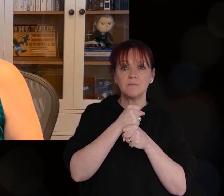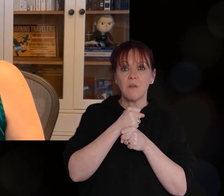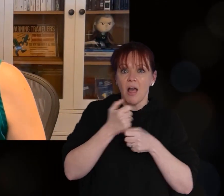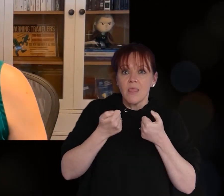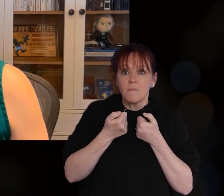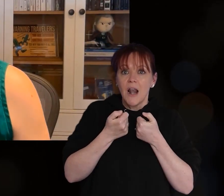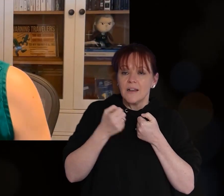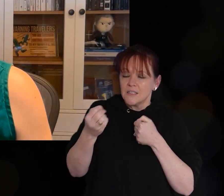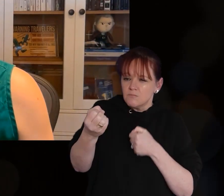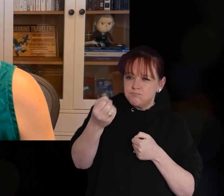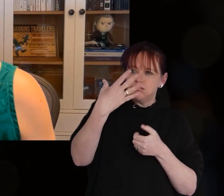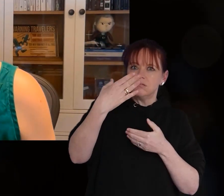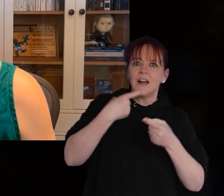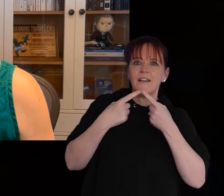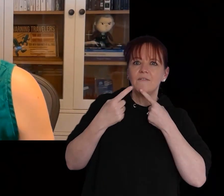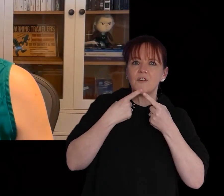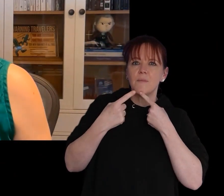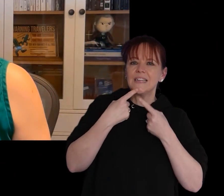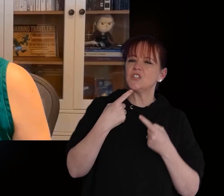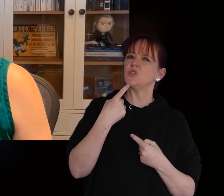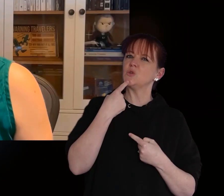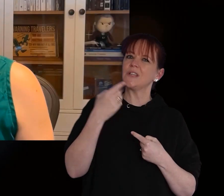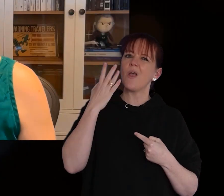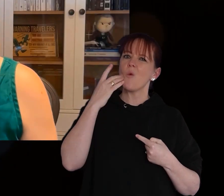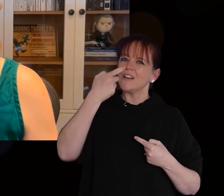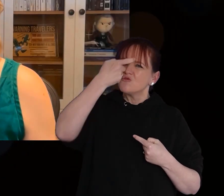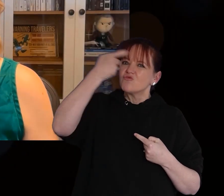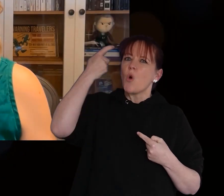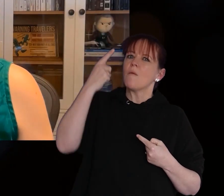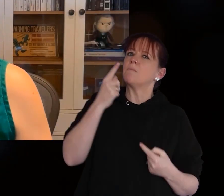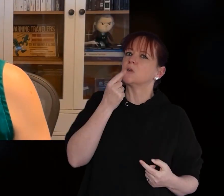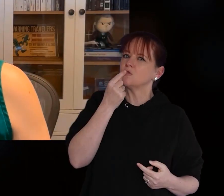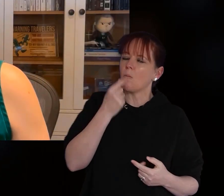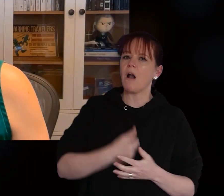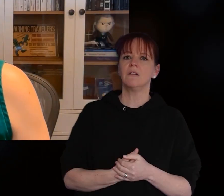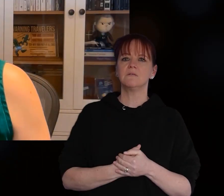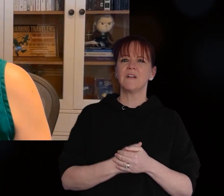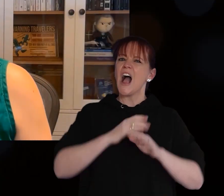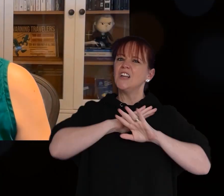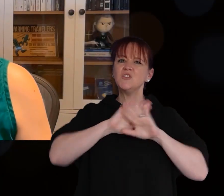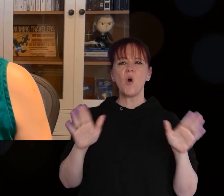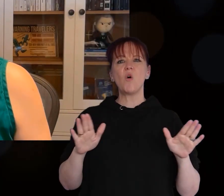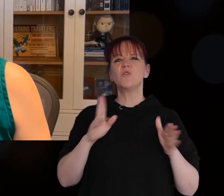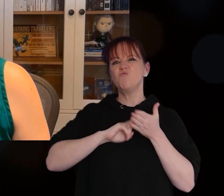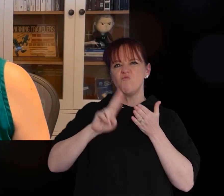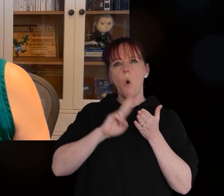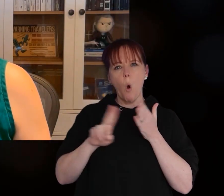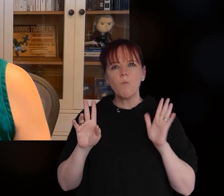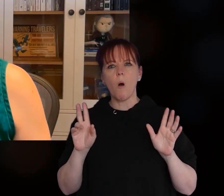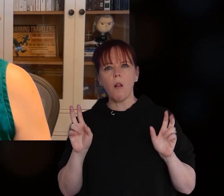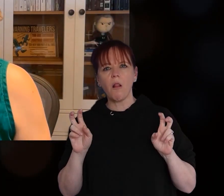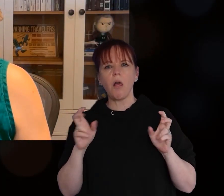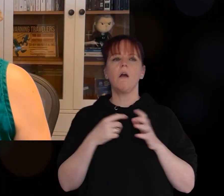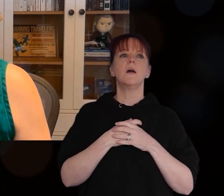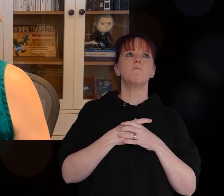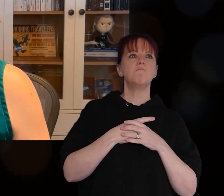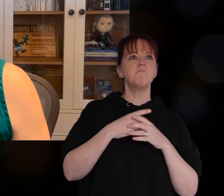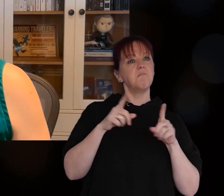for warnings on a wide range of potentially traumatic content. Not just the more commonly considered ones but also things like sudden flashes or noises.